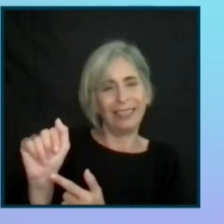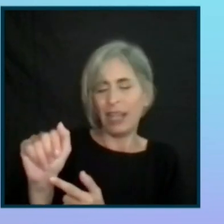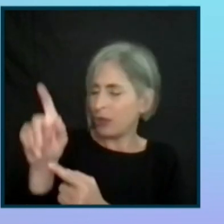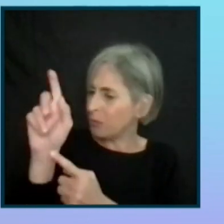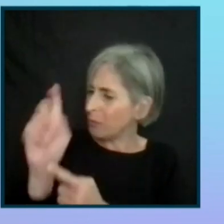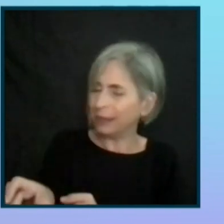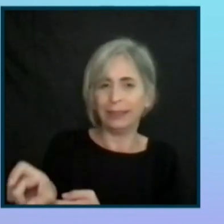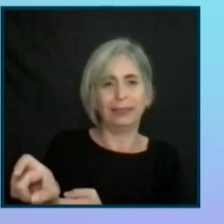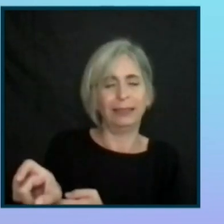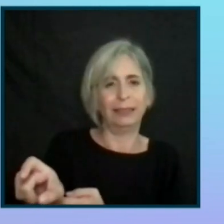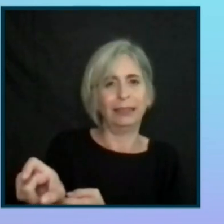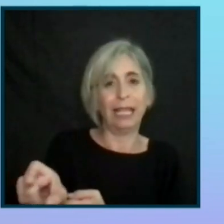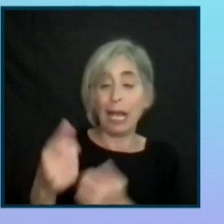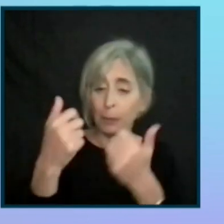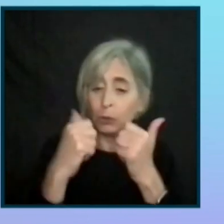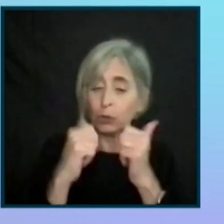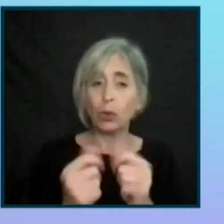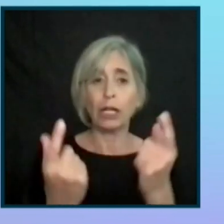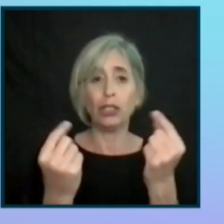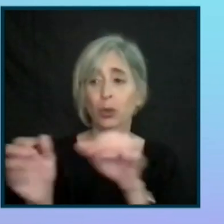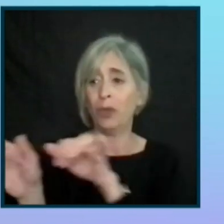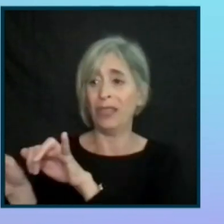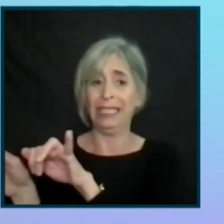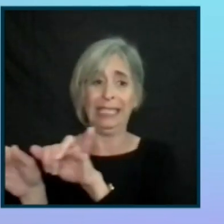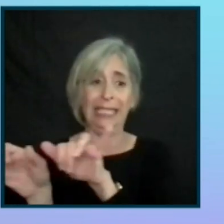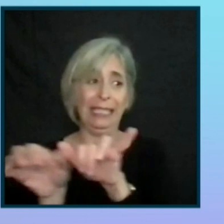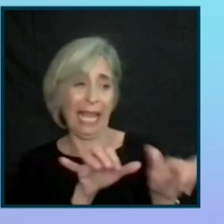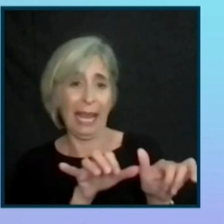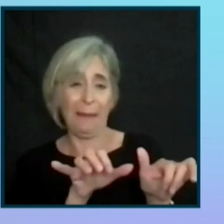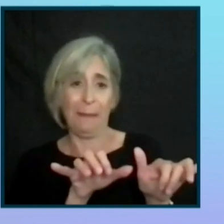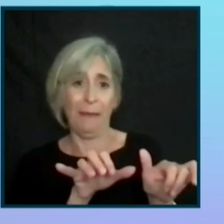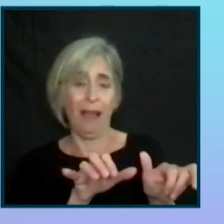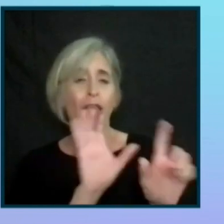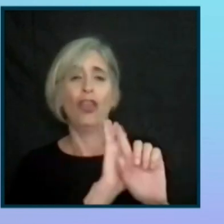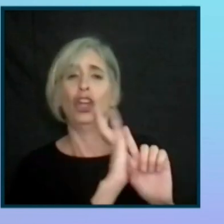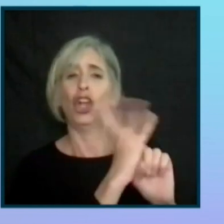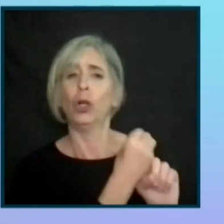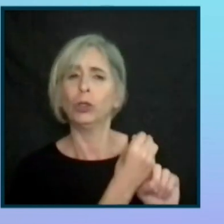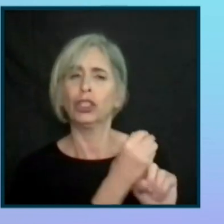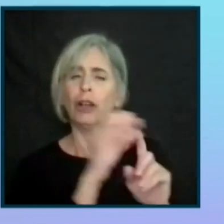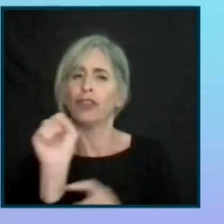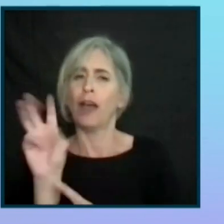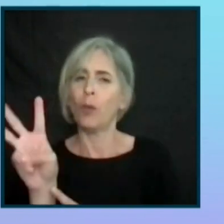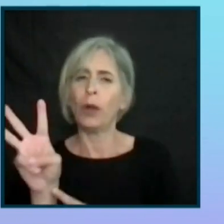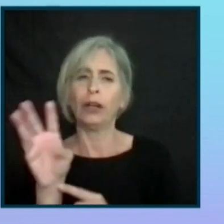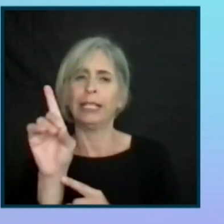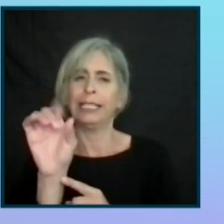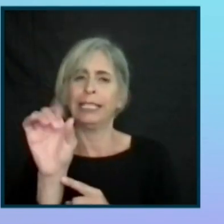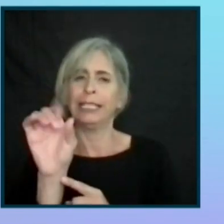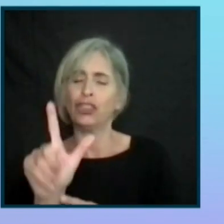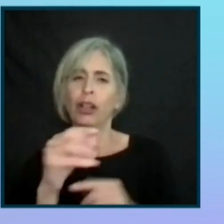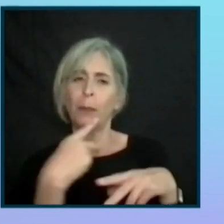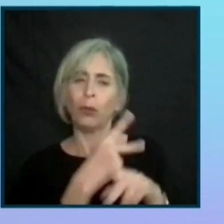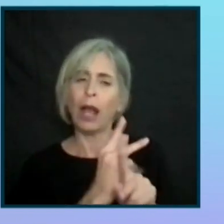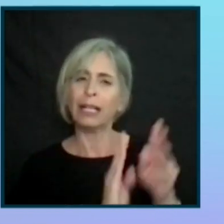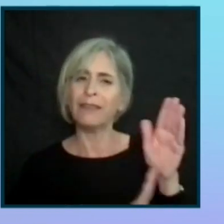And what I'm trying to do is get us to the point where the culture of software of digital product development, because it's not just software,